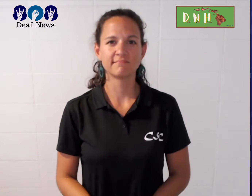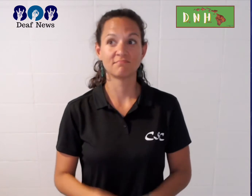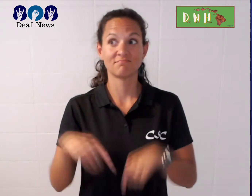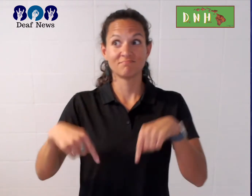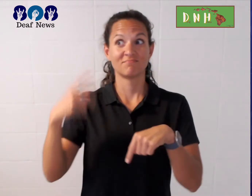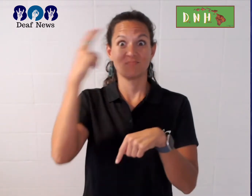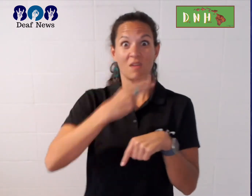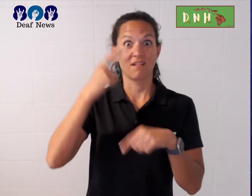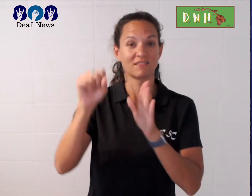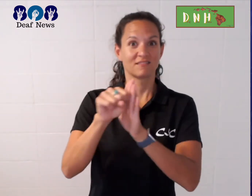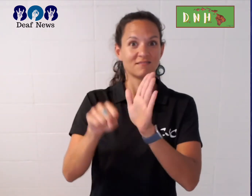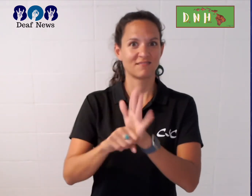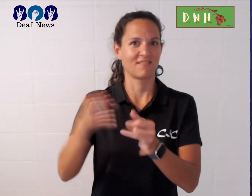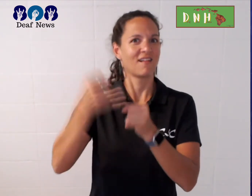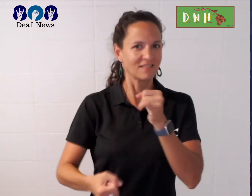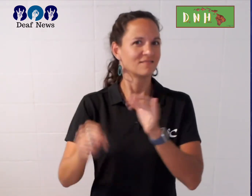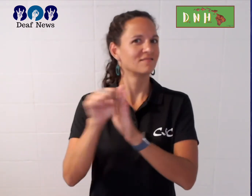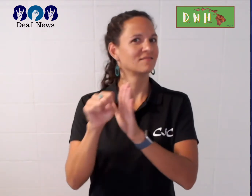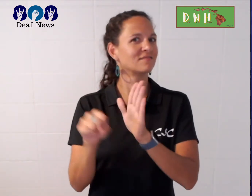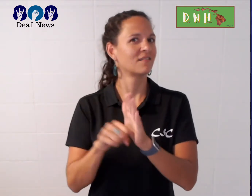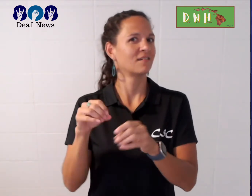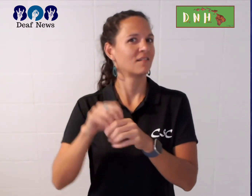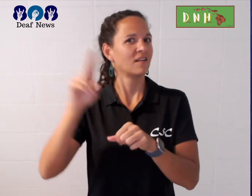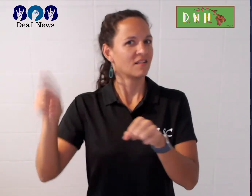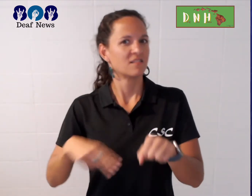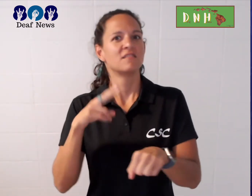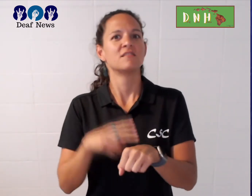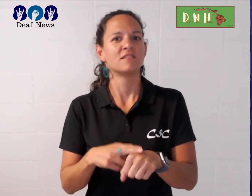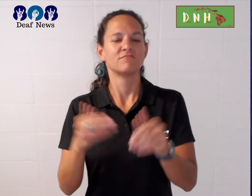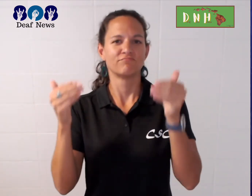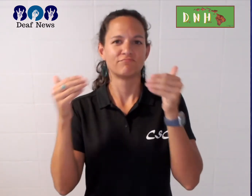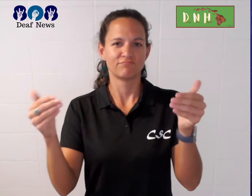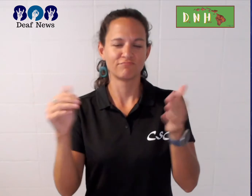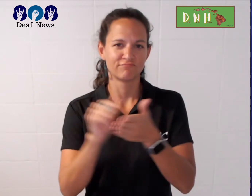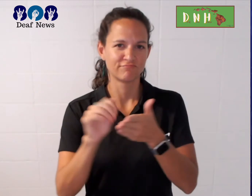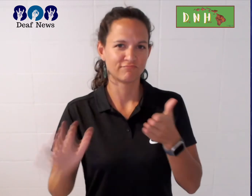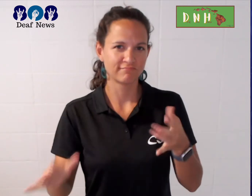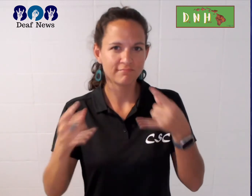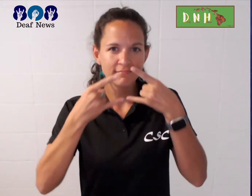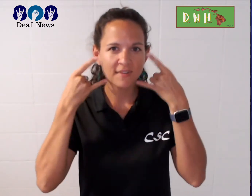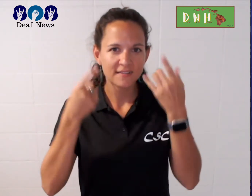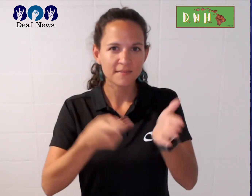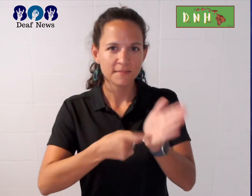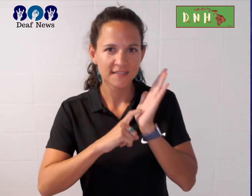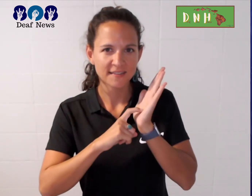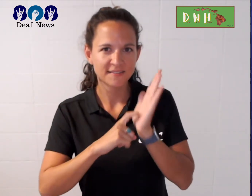The State of Hawaii is the last state in the nation to drop the mask mandate.